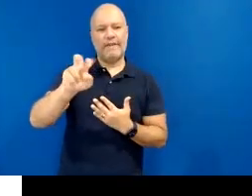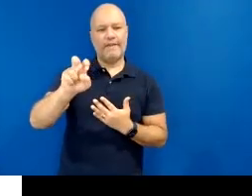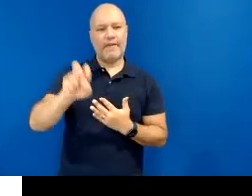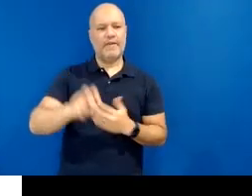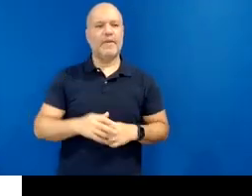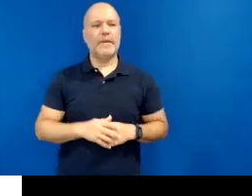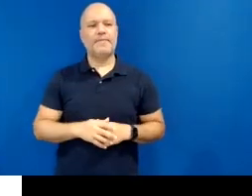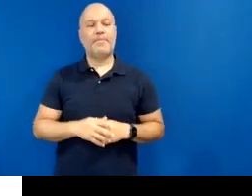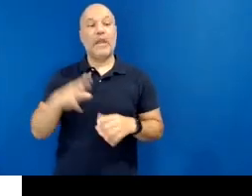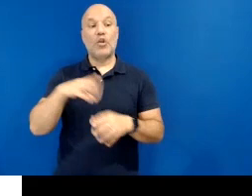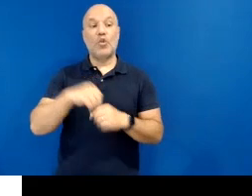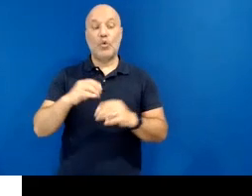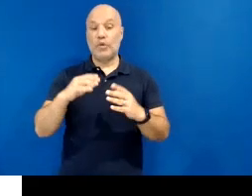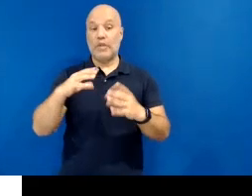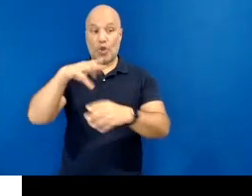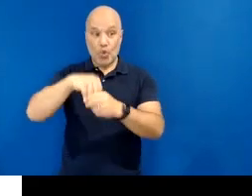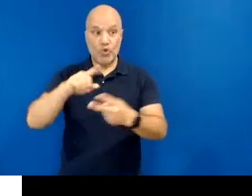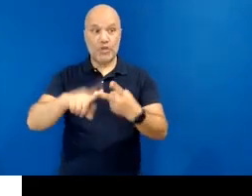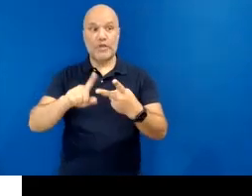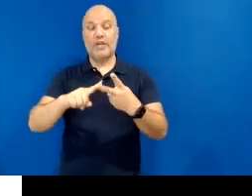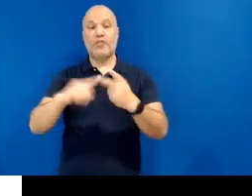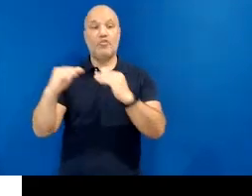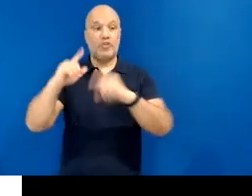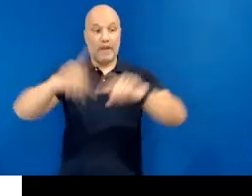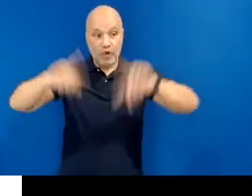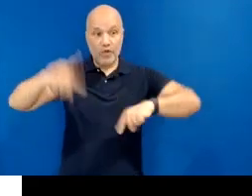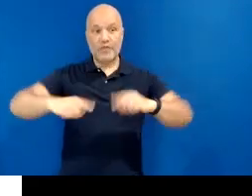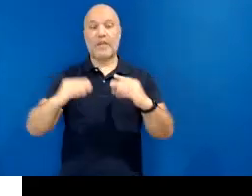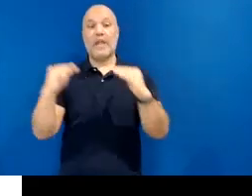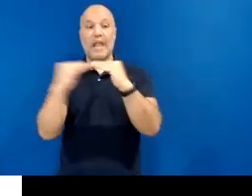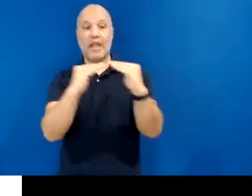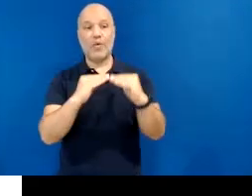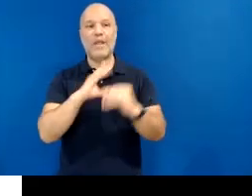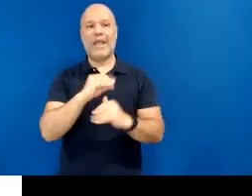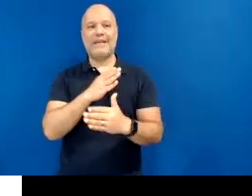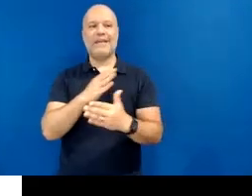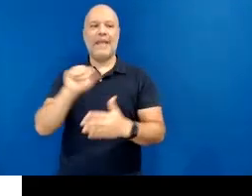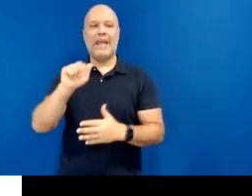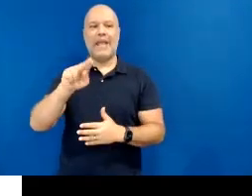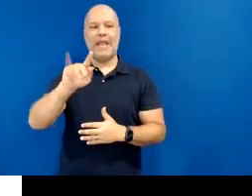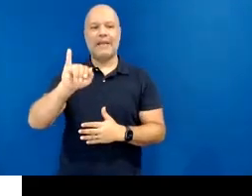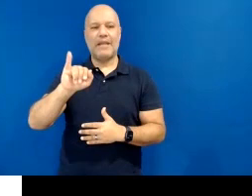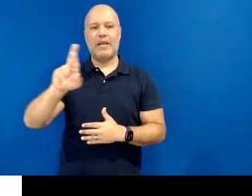diverse, equitable and anti-racist. Okay.